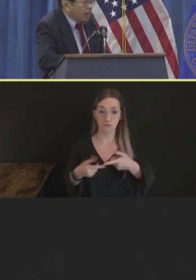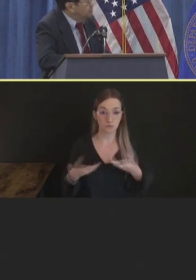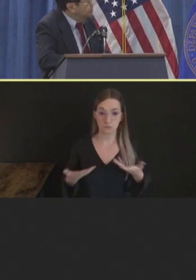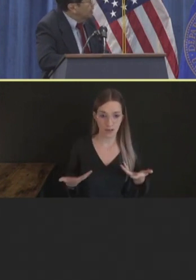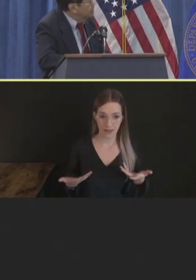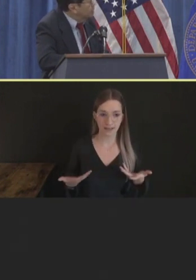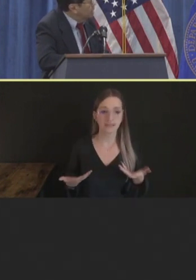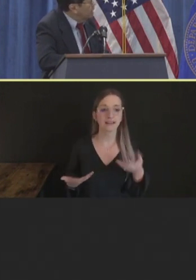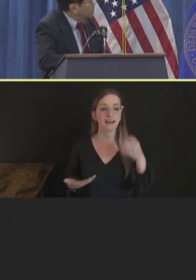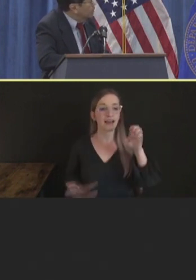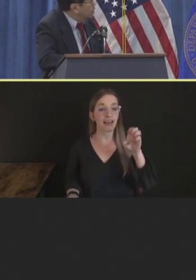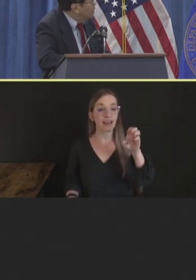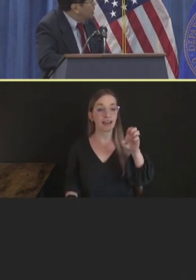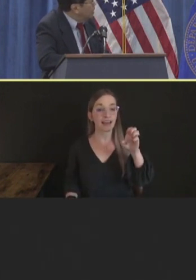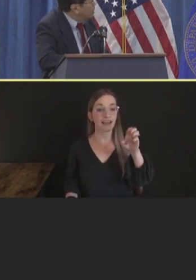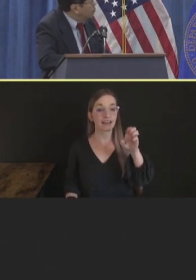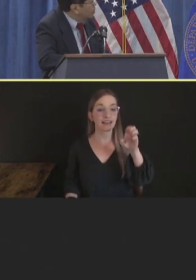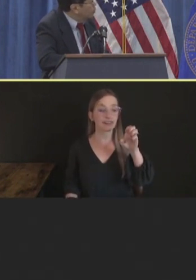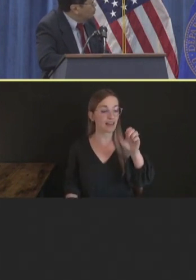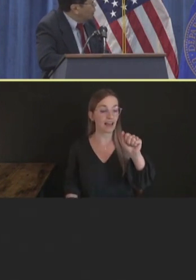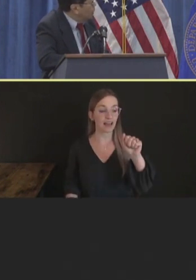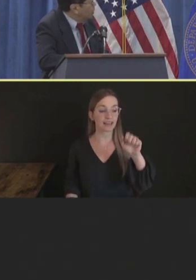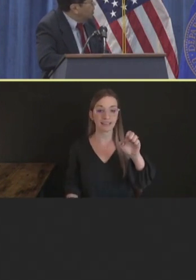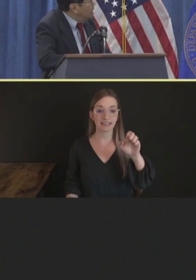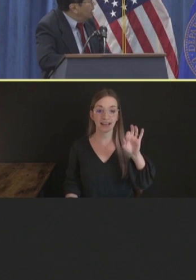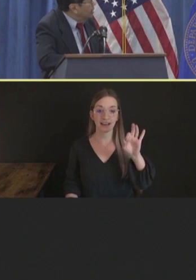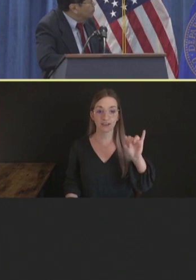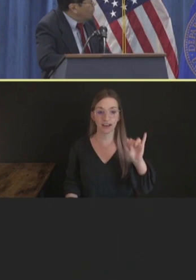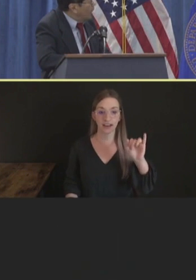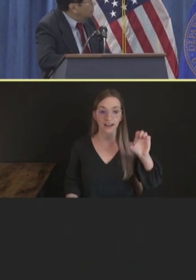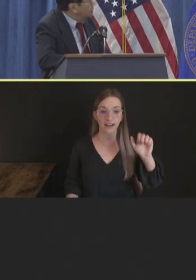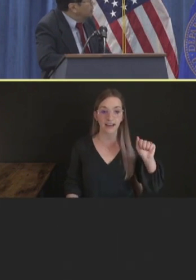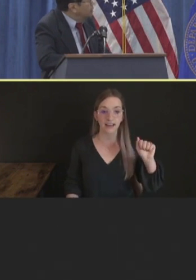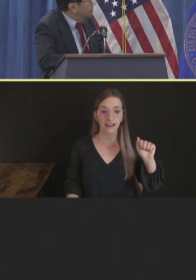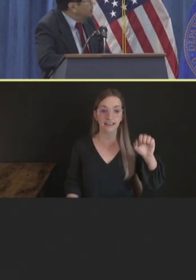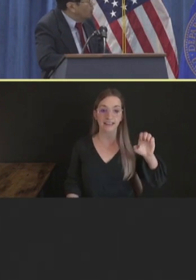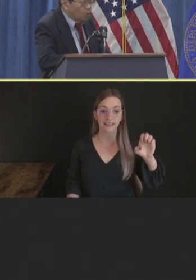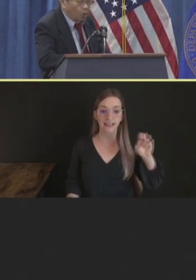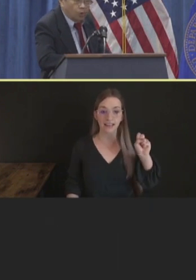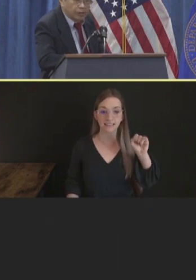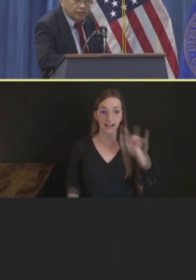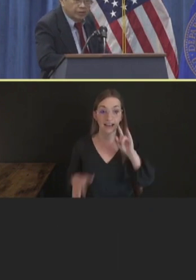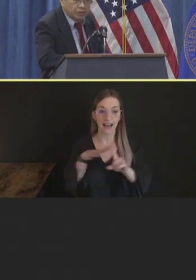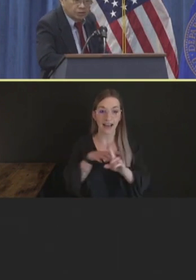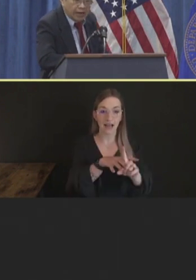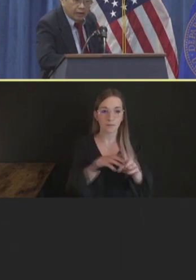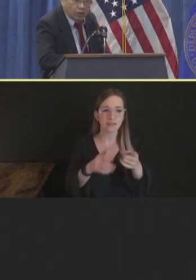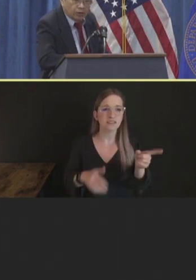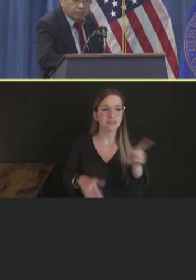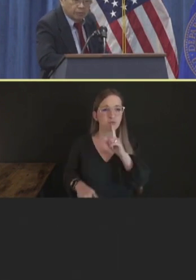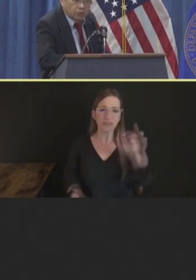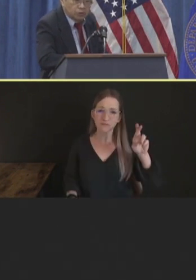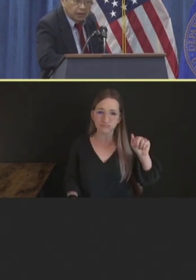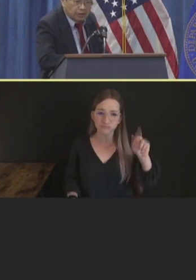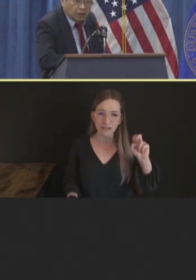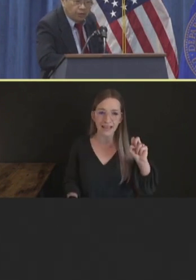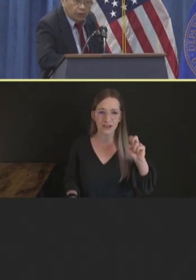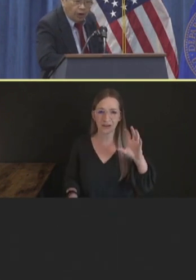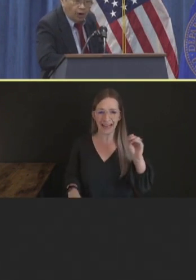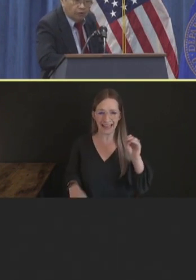AESI occur, they are frequently rare. They are fragmented, they are local, and they are siloed, and which makes it very hard for